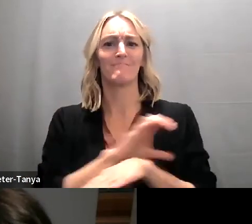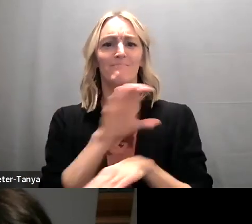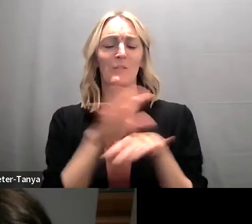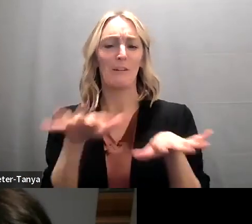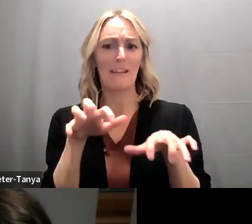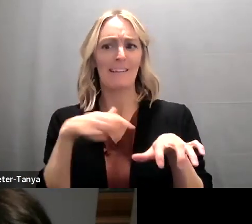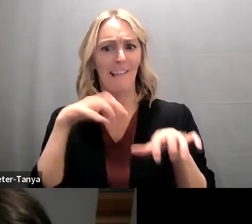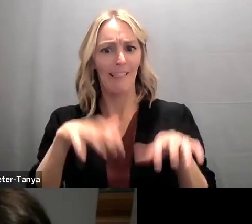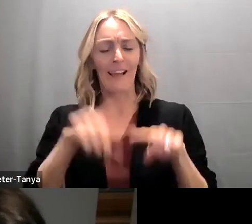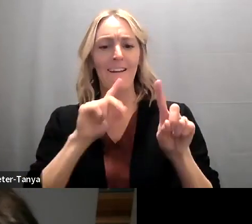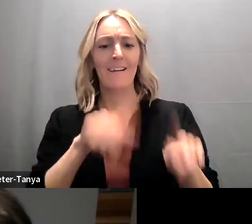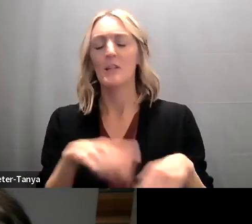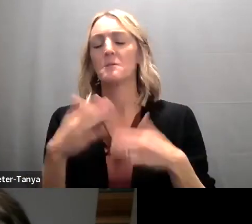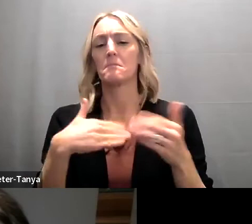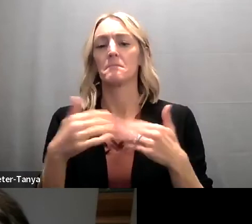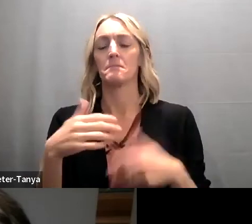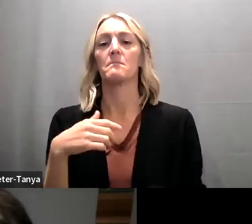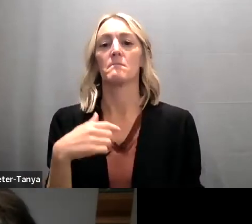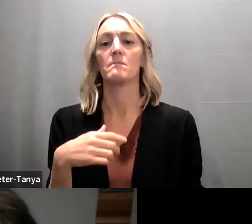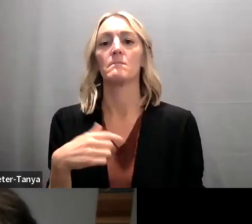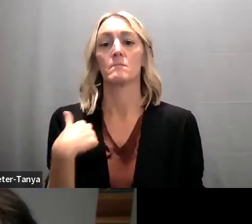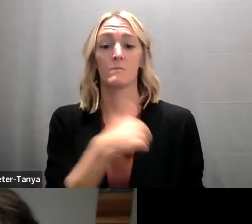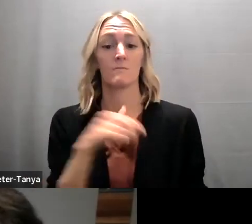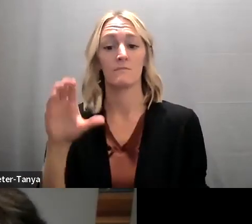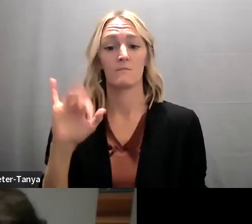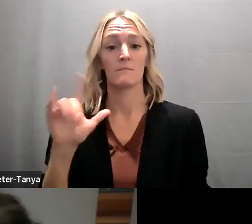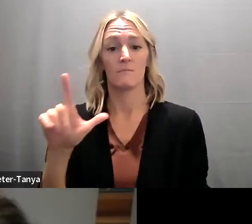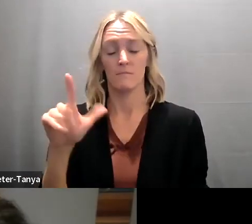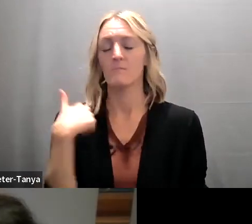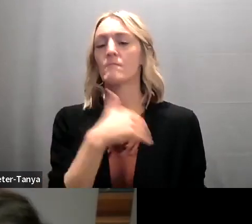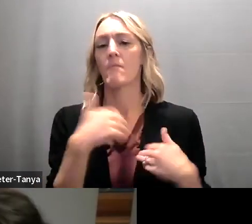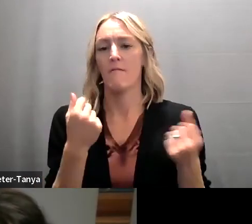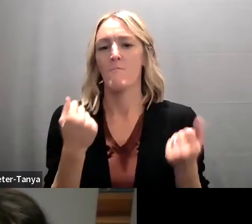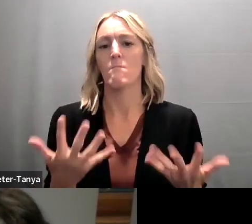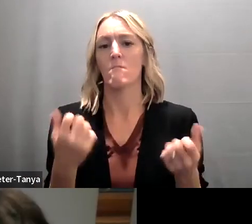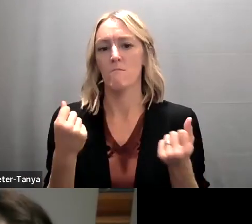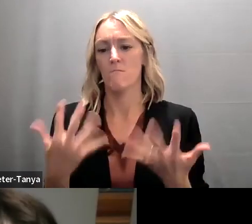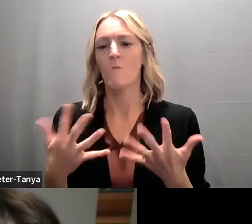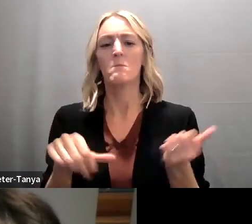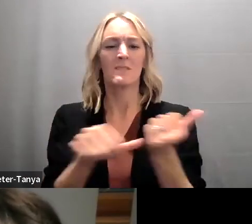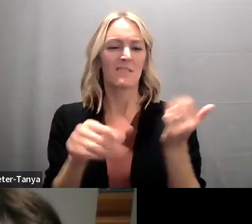But as a center for independent living we have multiple assistive technology programs